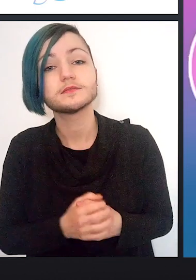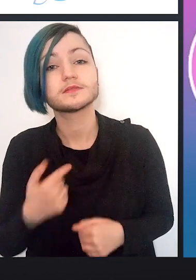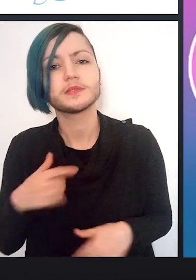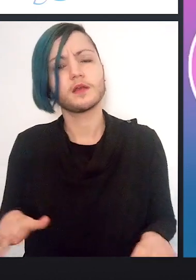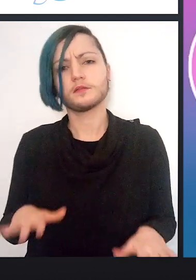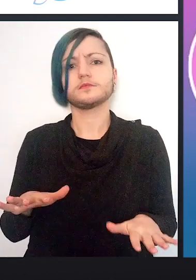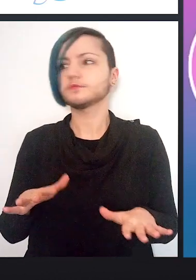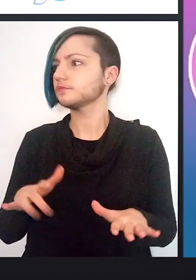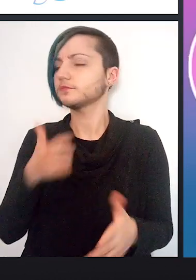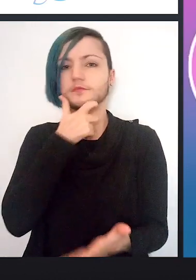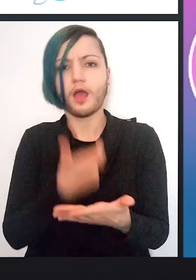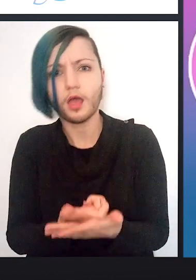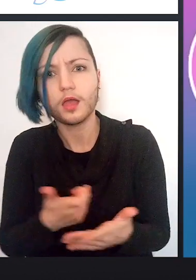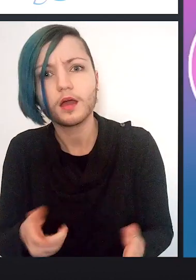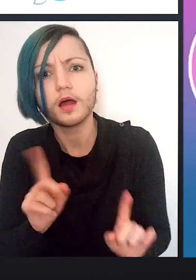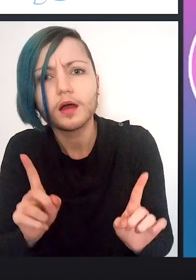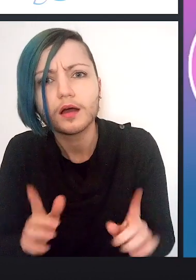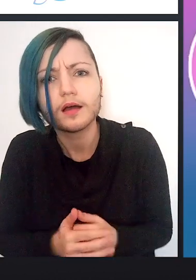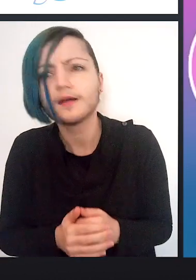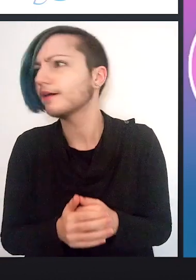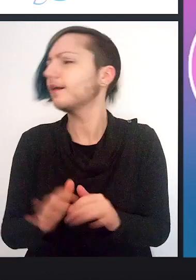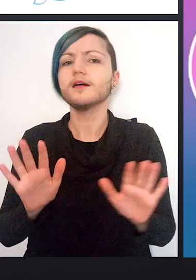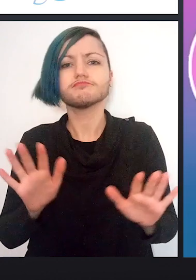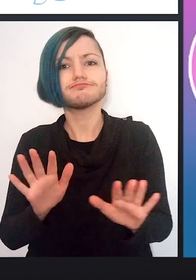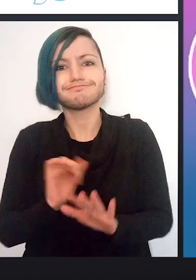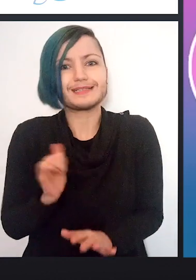And I was like, "What?! I was not expecting that!"